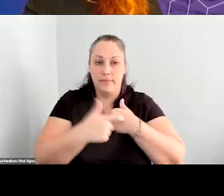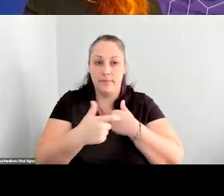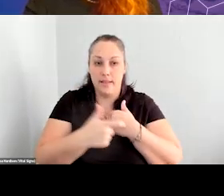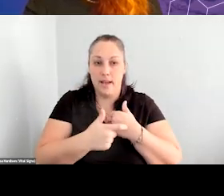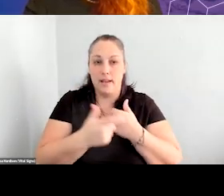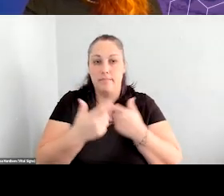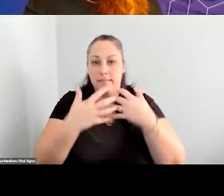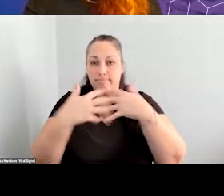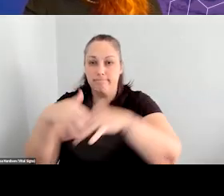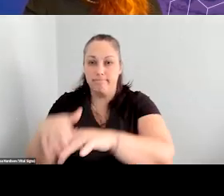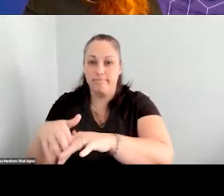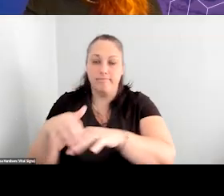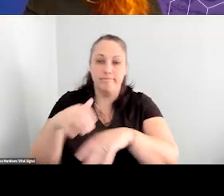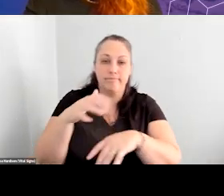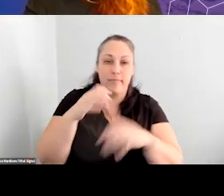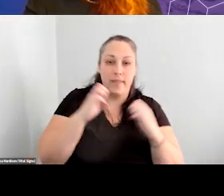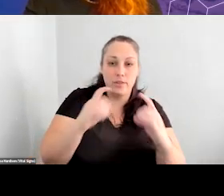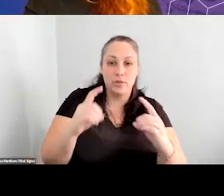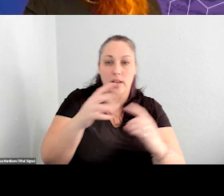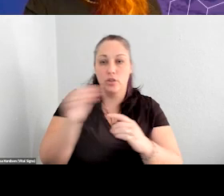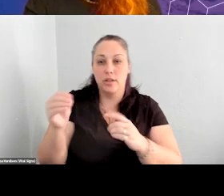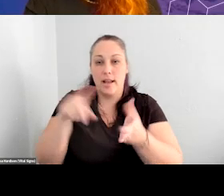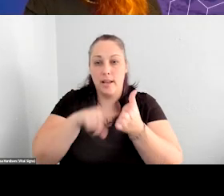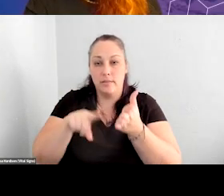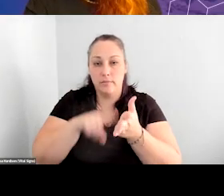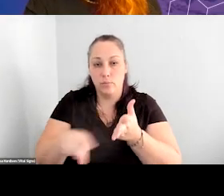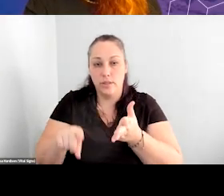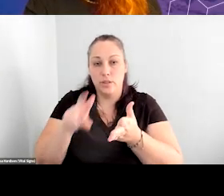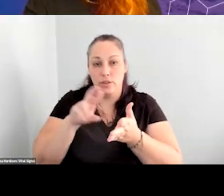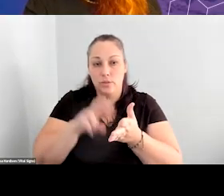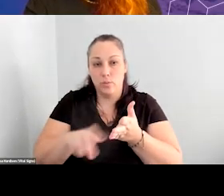NSF encourages submissions of career proposals from early career faculty